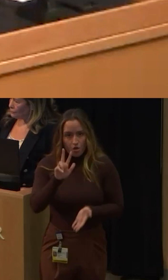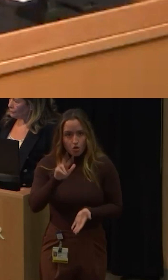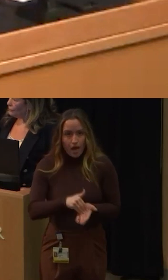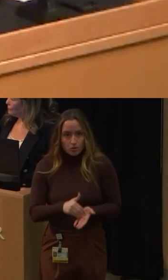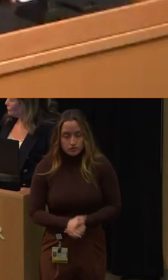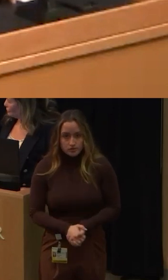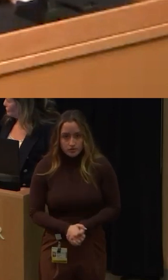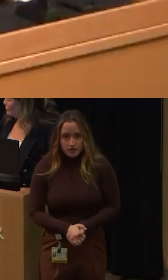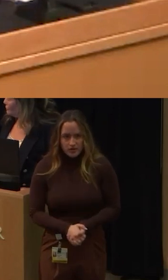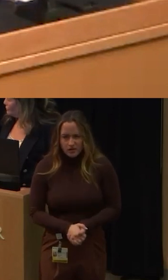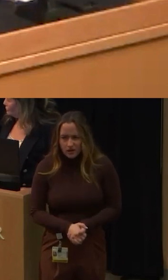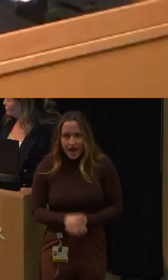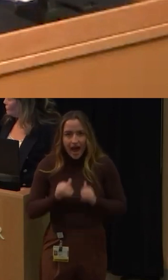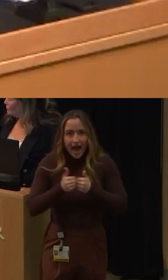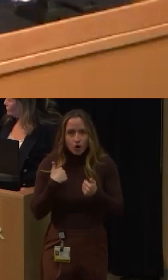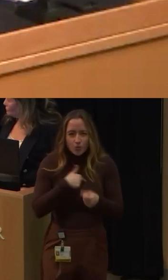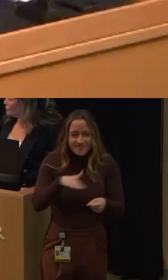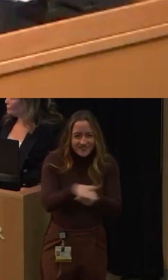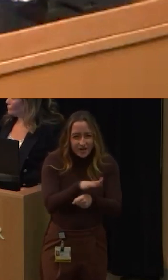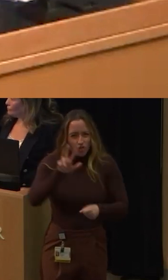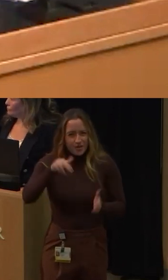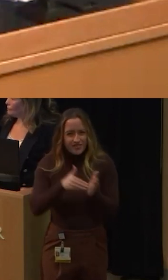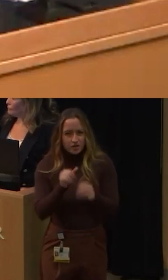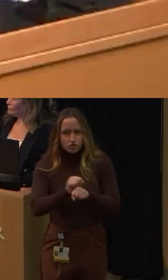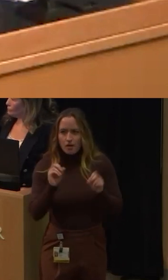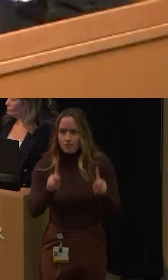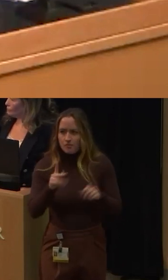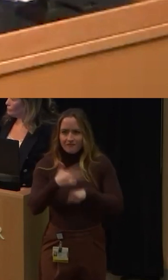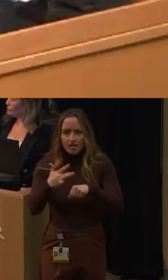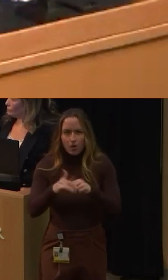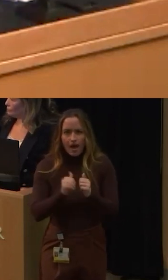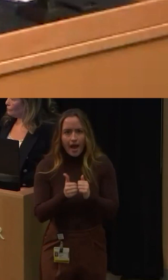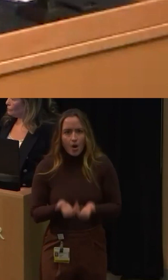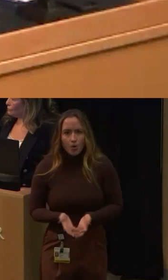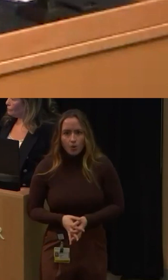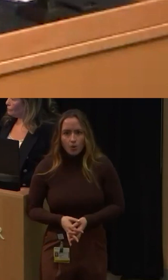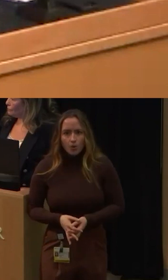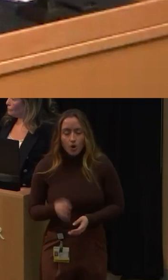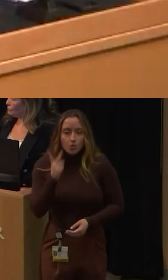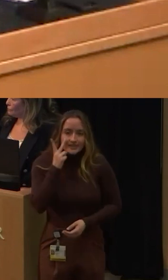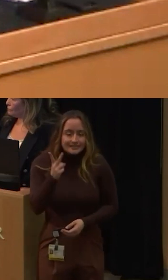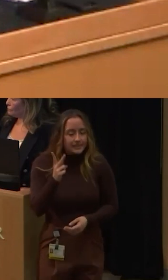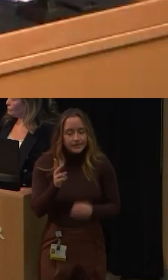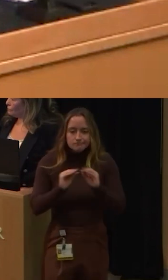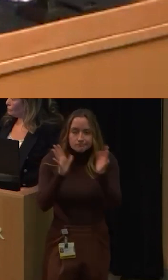How do we fill those 3,000 job openings? I mean, I realize that there's a range of skills, and as I look through some of those,